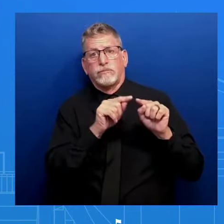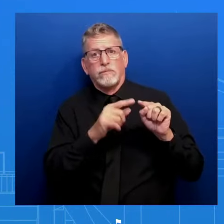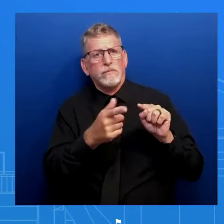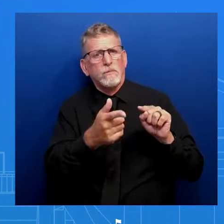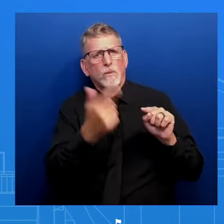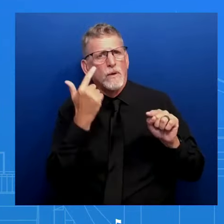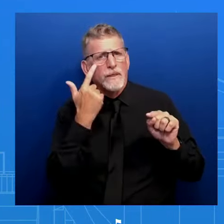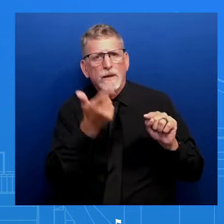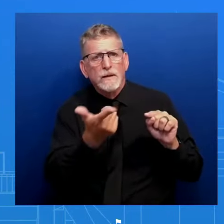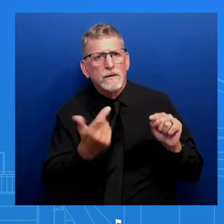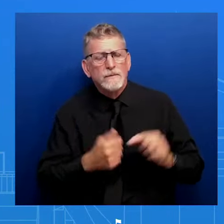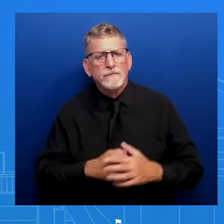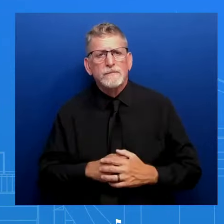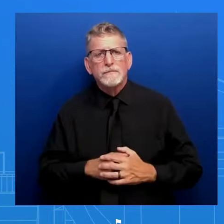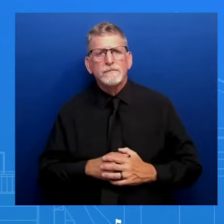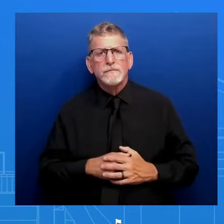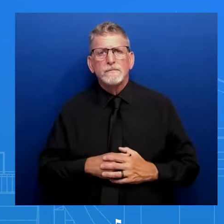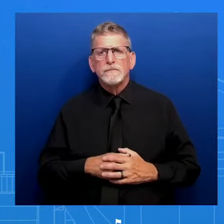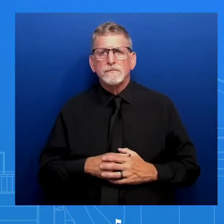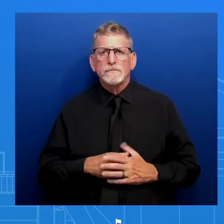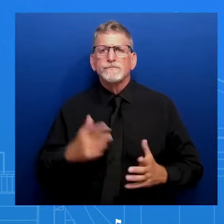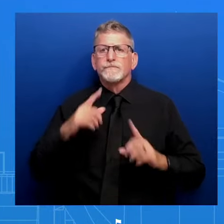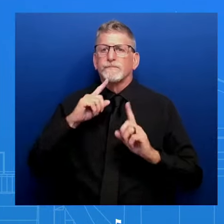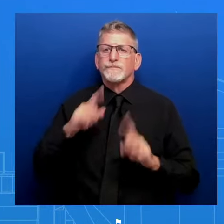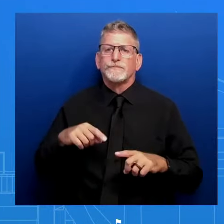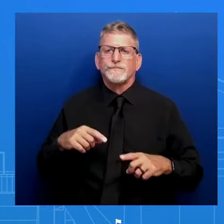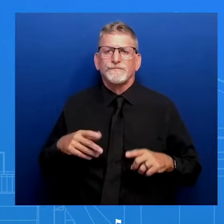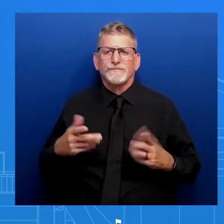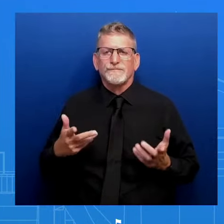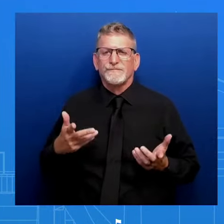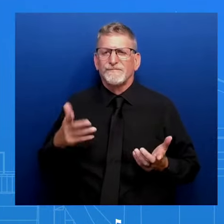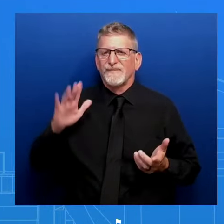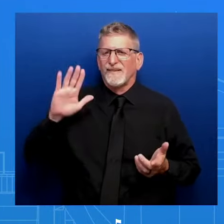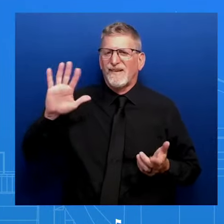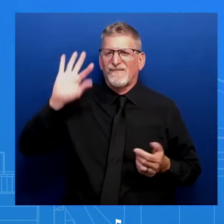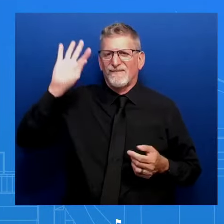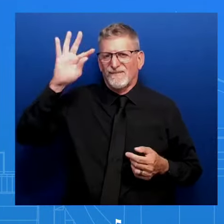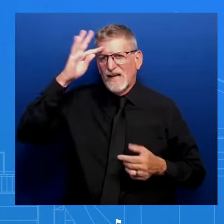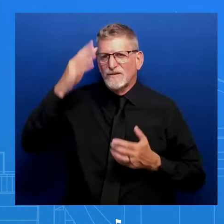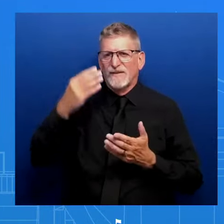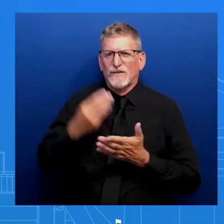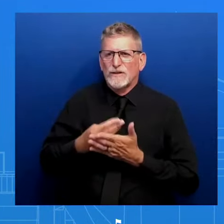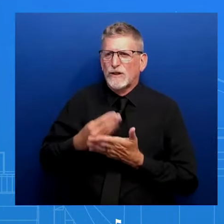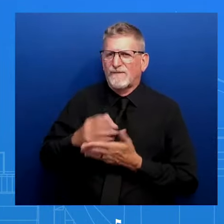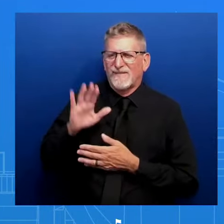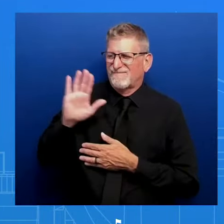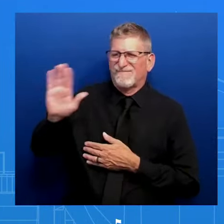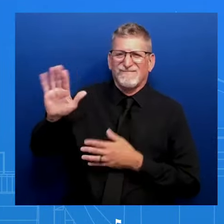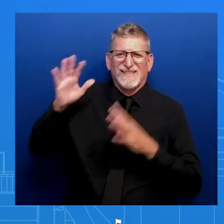It is up to them to make that decision. I'm just not going to comment about that -- about their -- about the decision today. Go ahead.